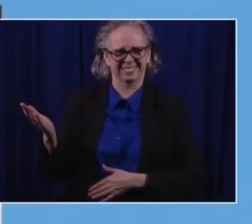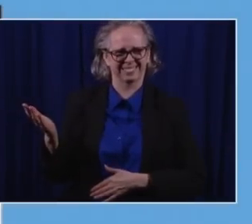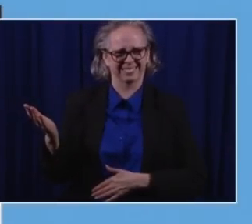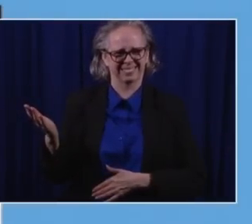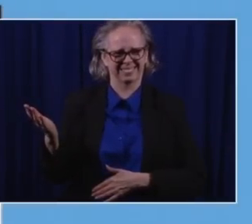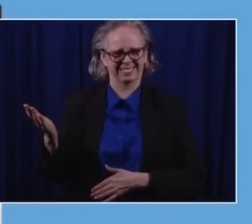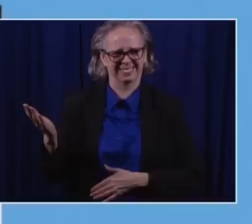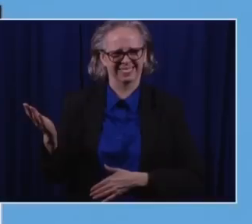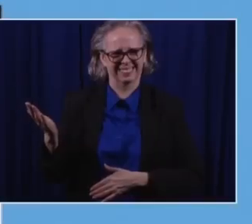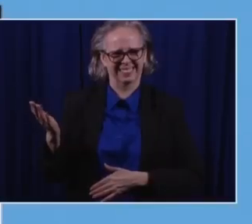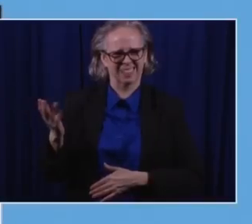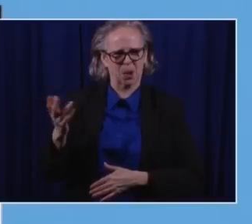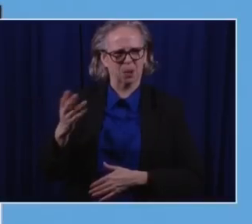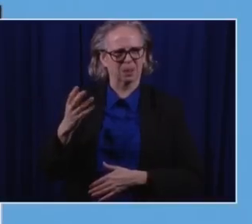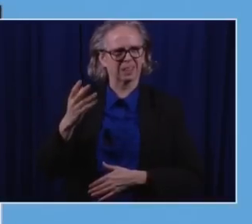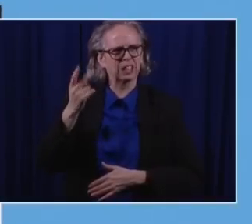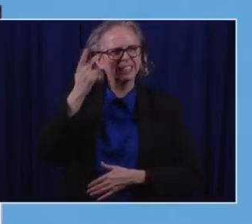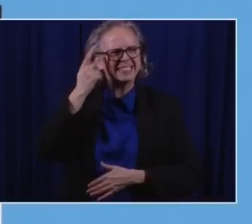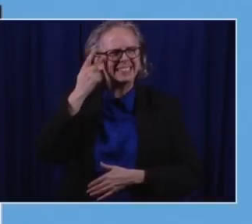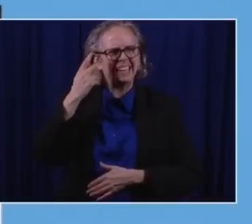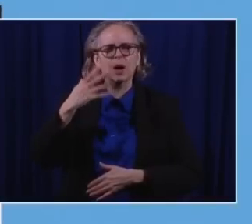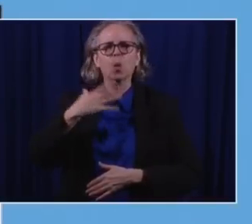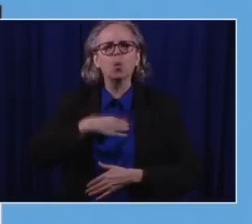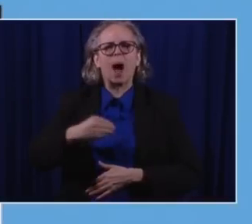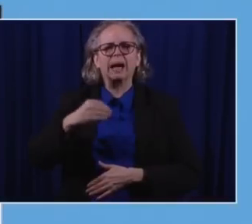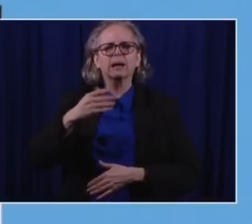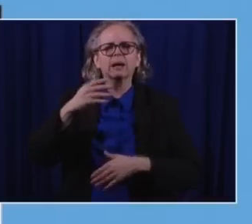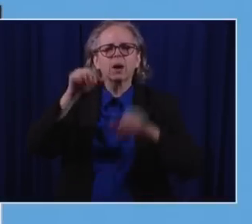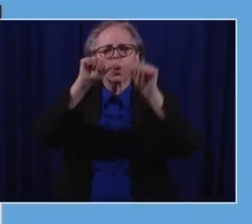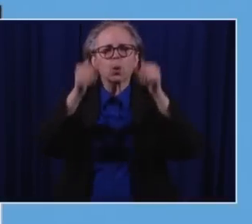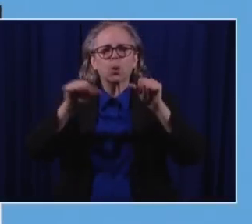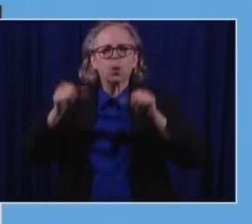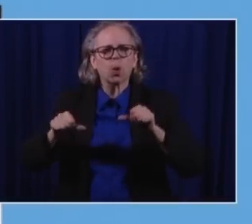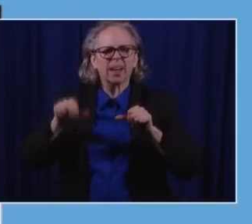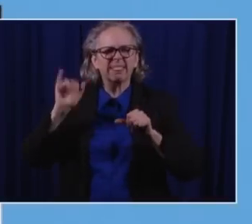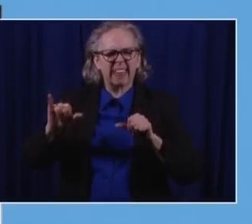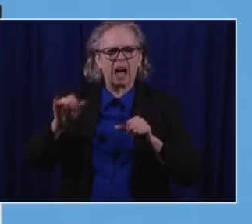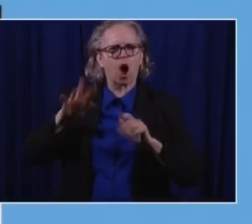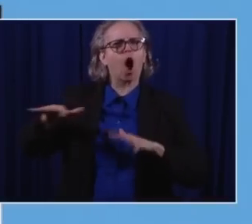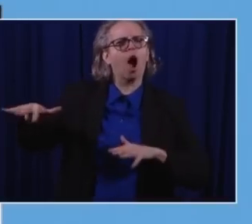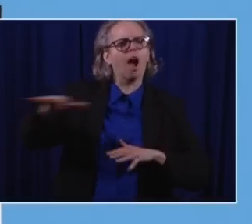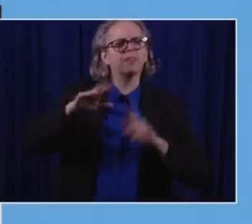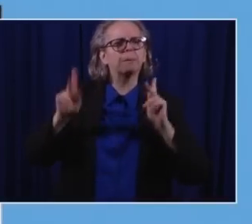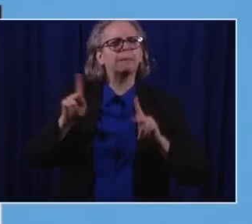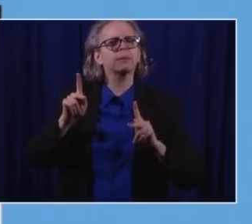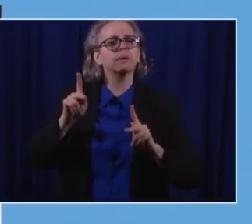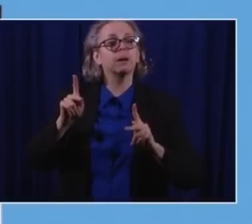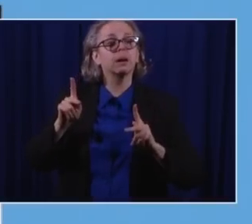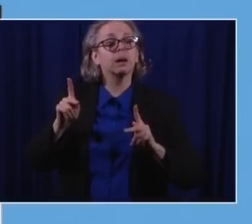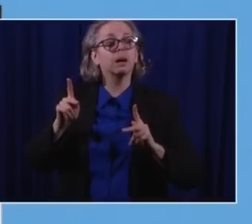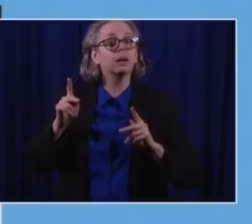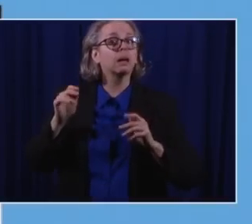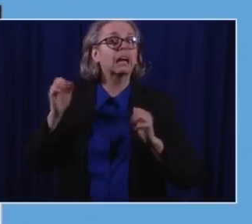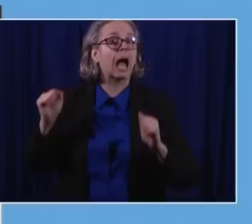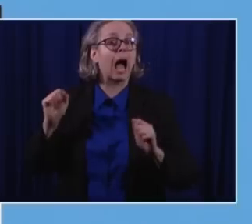household. The people who come will be. Bringing other people with them that we've kind of